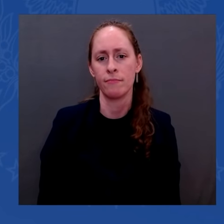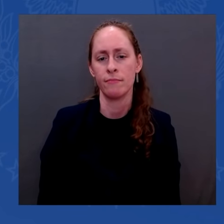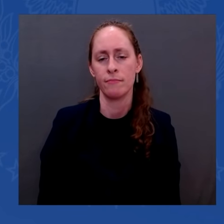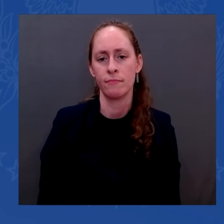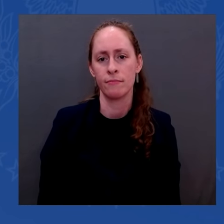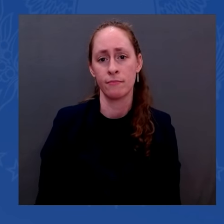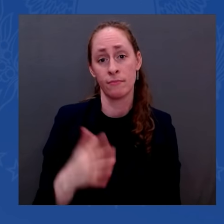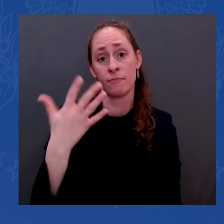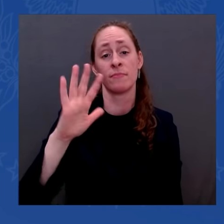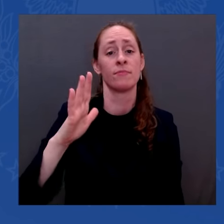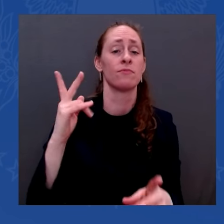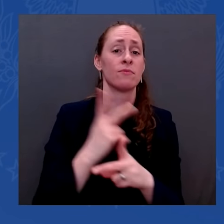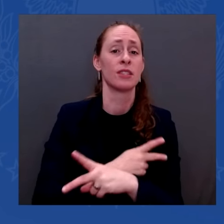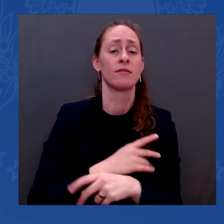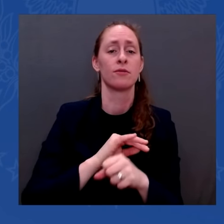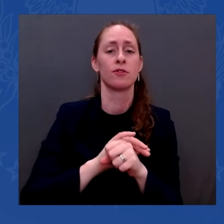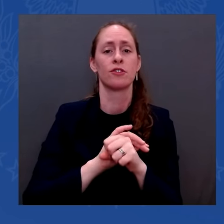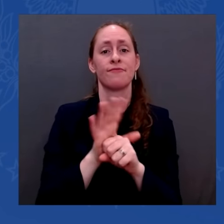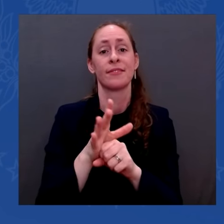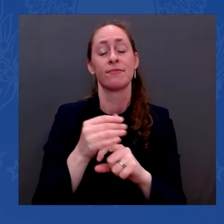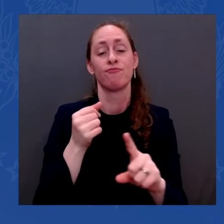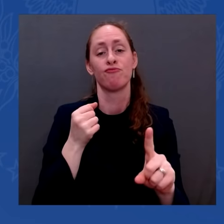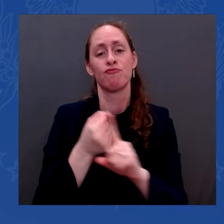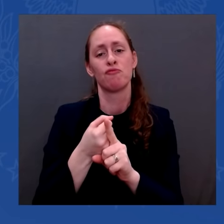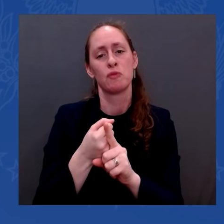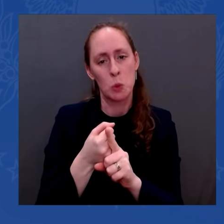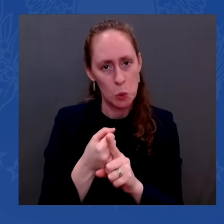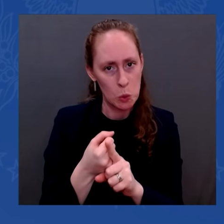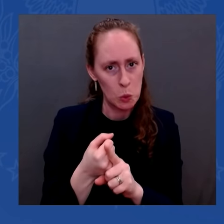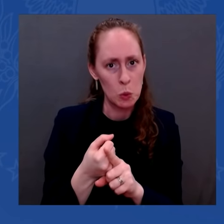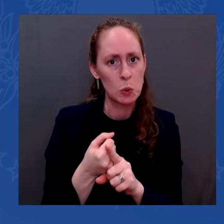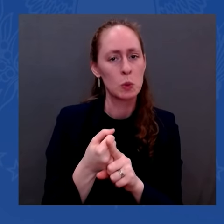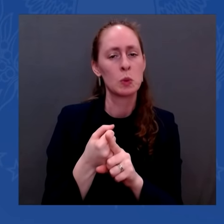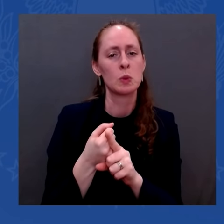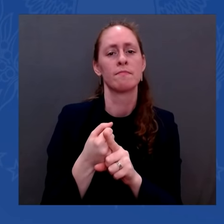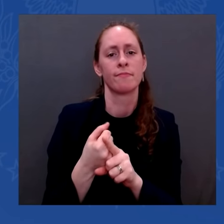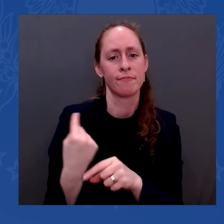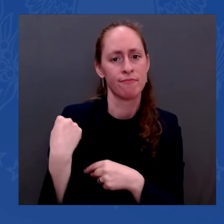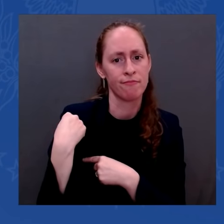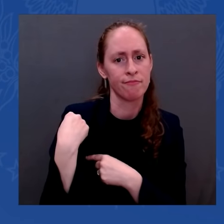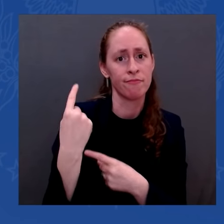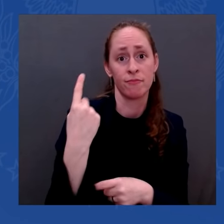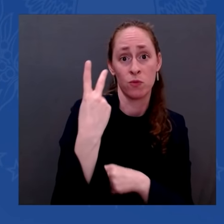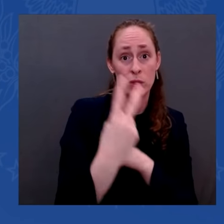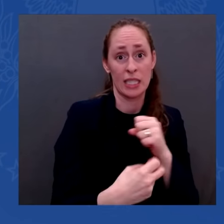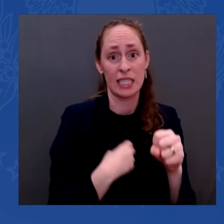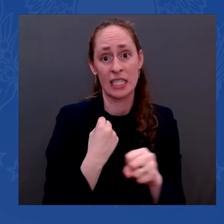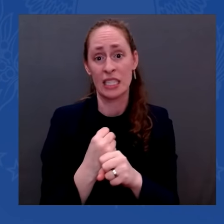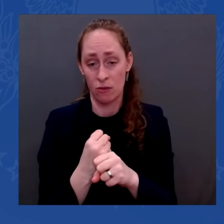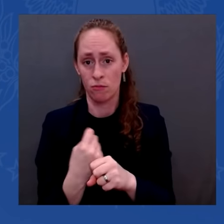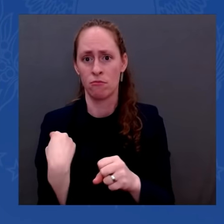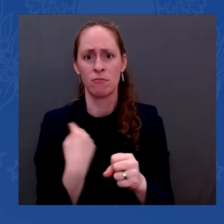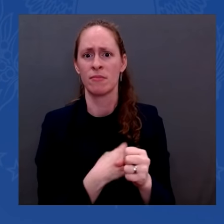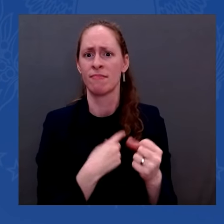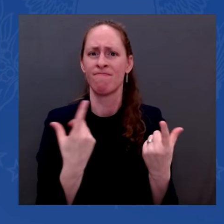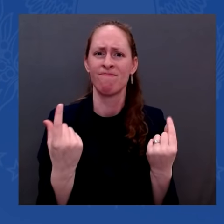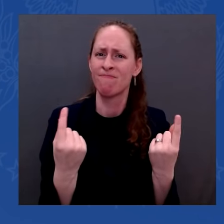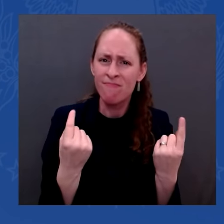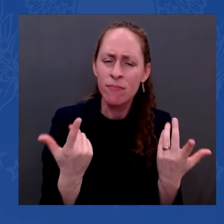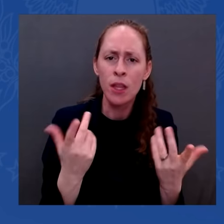Alianza has been working alongside community members to address the issues that they see most important to their lives --